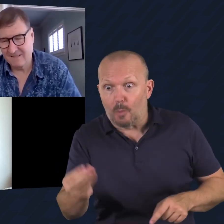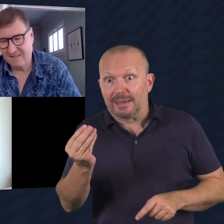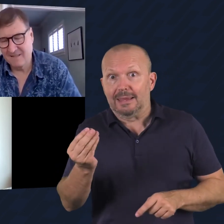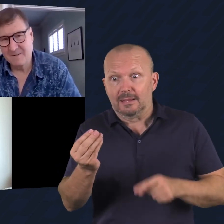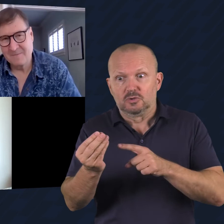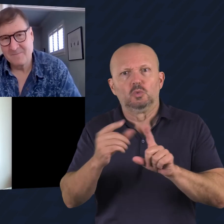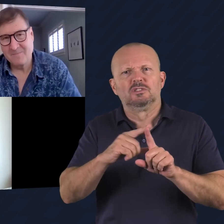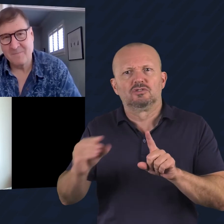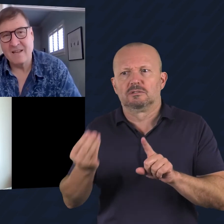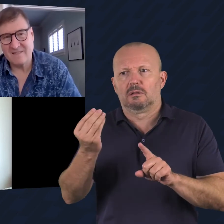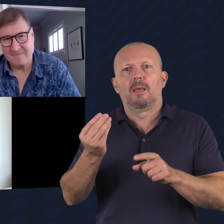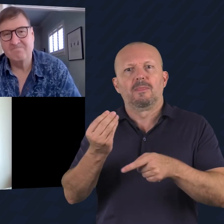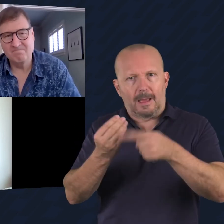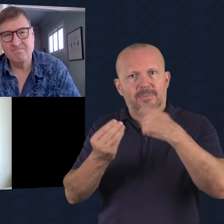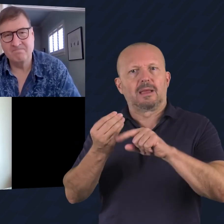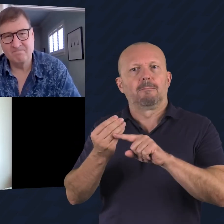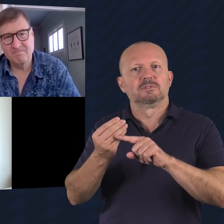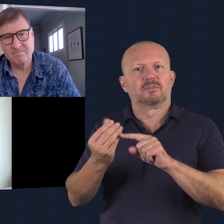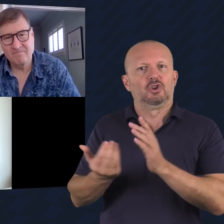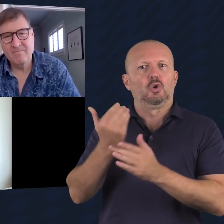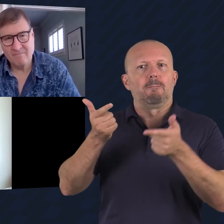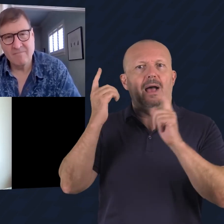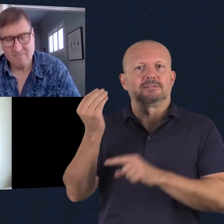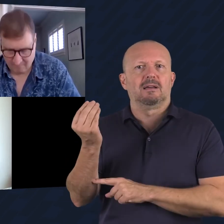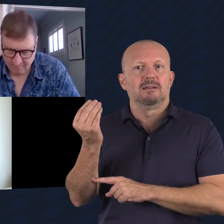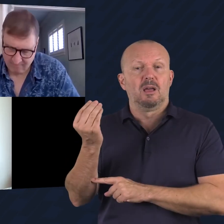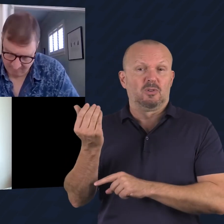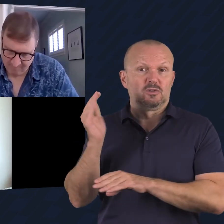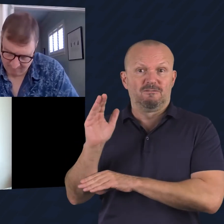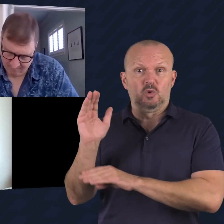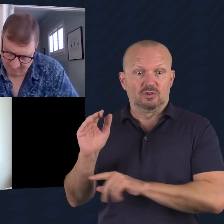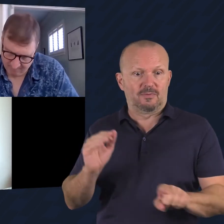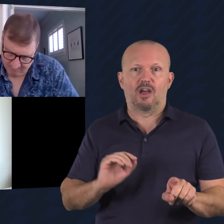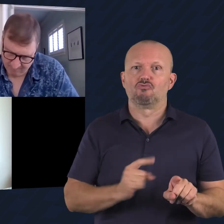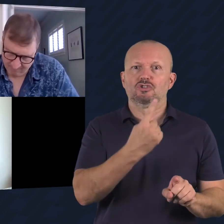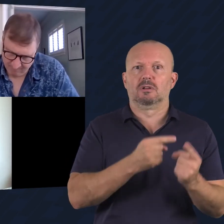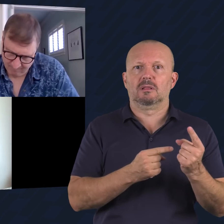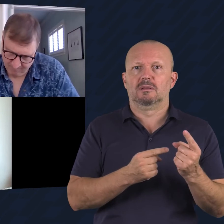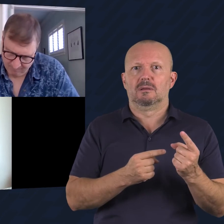the new master for their material, because into the future it's gonna be less